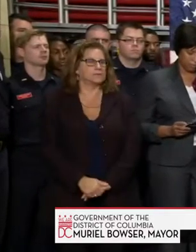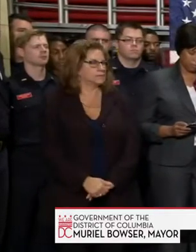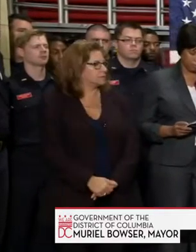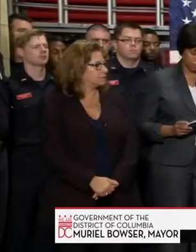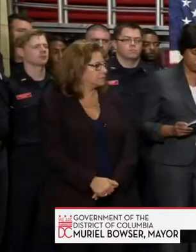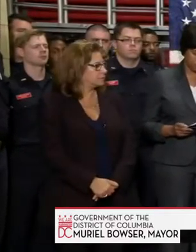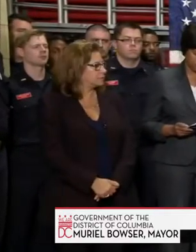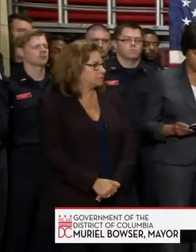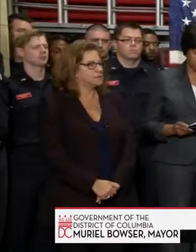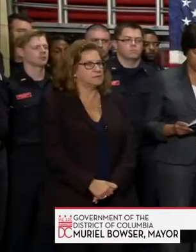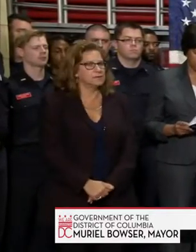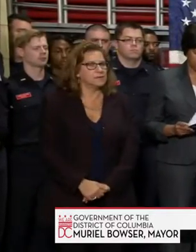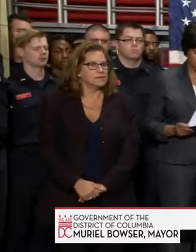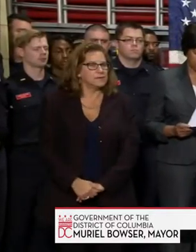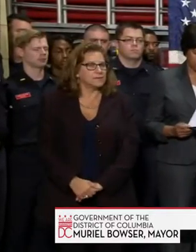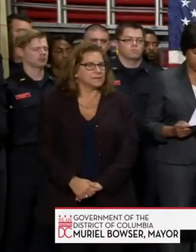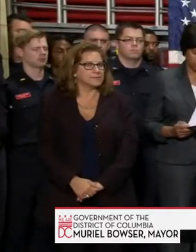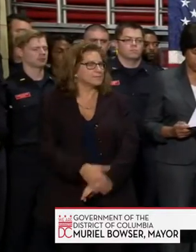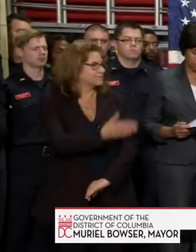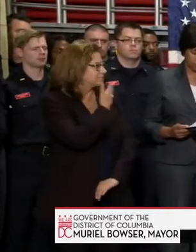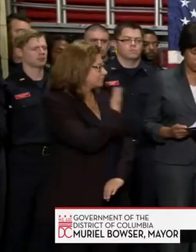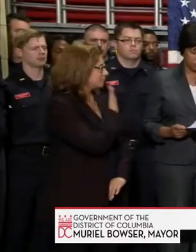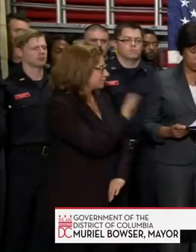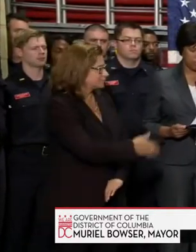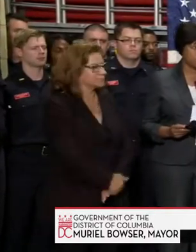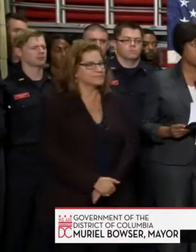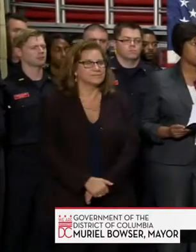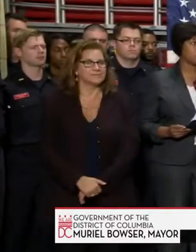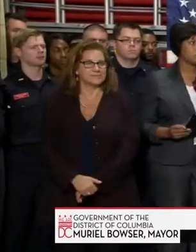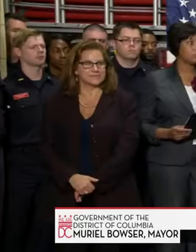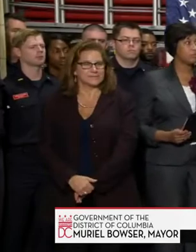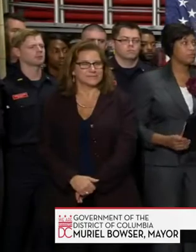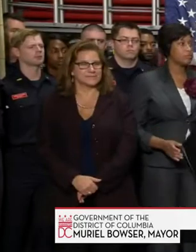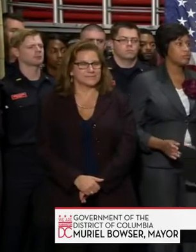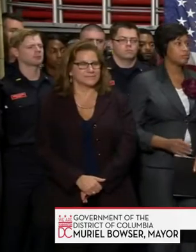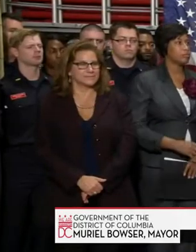THANK YOU. >> THANK YOU, COUNCILMEMBERS AND MAYOR AND NOW WE WOULD LIKE TO PRESENT THIS RESOLUTION TO THE